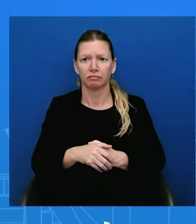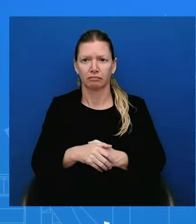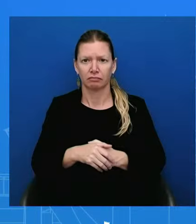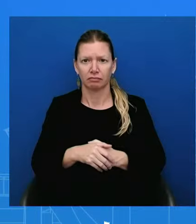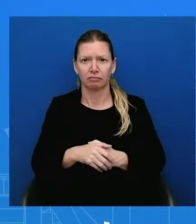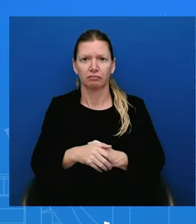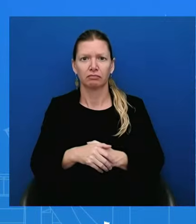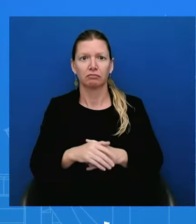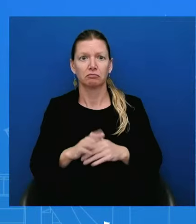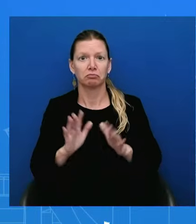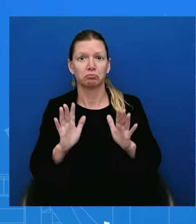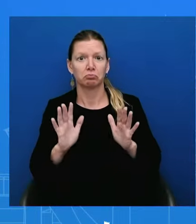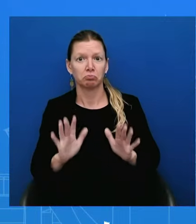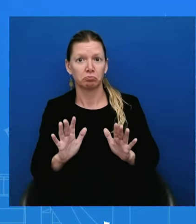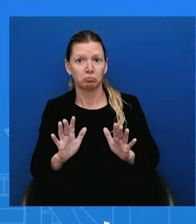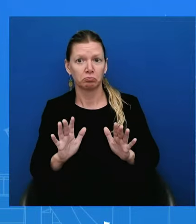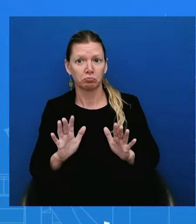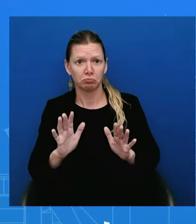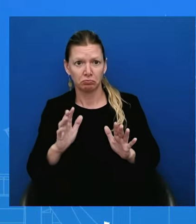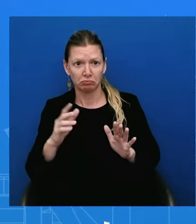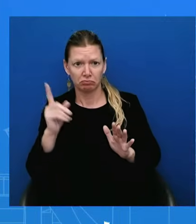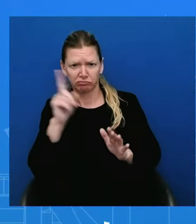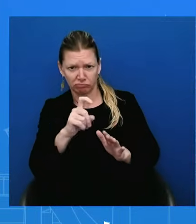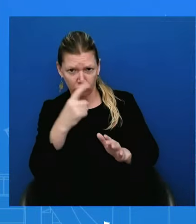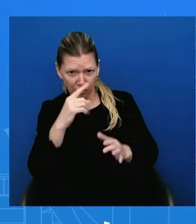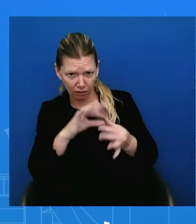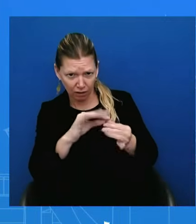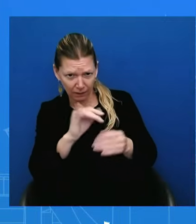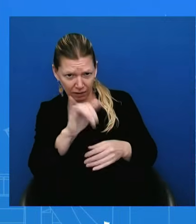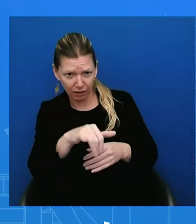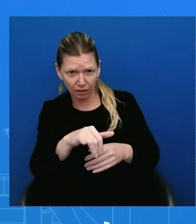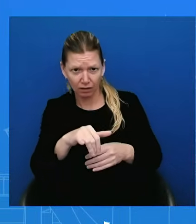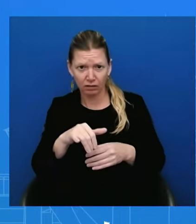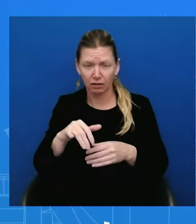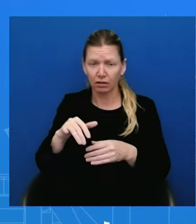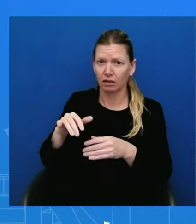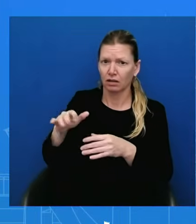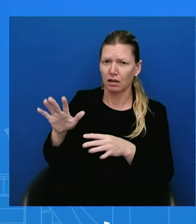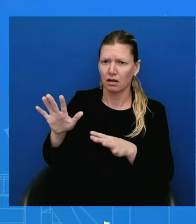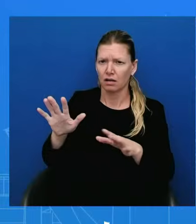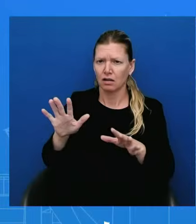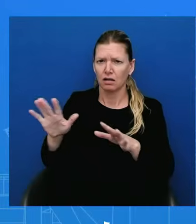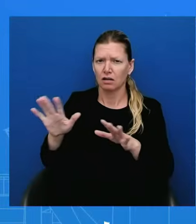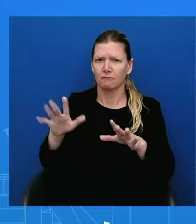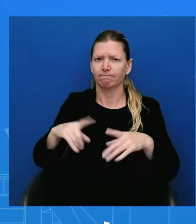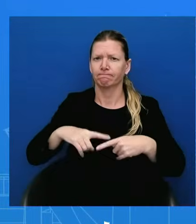Ms. Jean-Pierre: All right. Go ahead. The Press: Thanks, Karine. Yest- -- Ms. Jean-Pierre: Thank you, Admiral. I forgot to thank him.